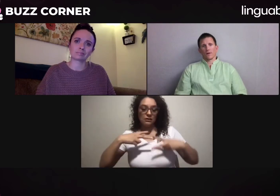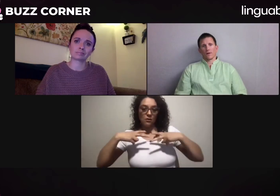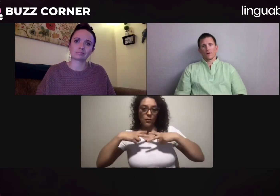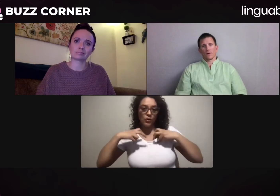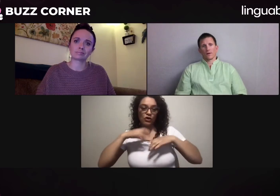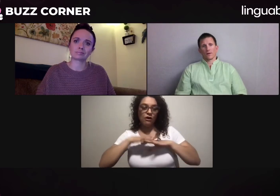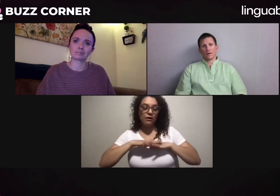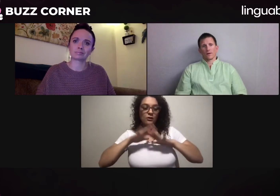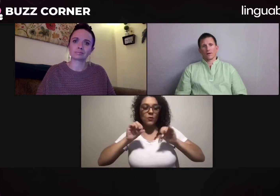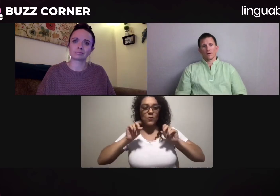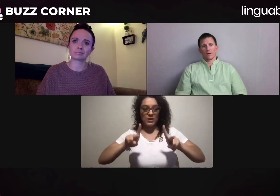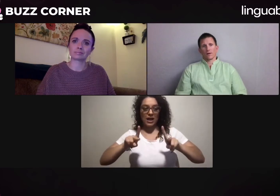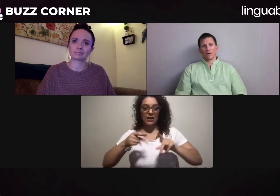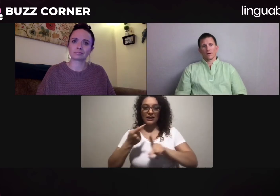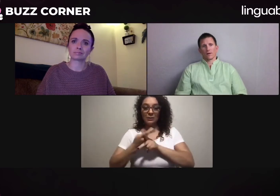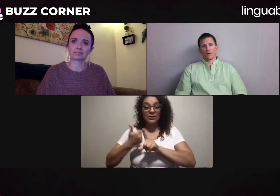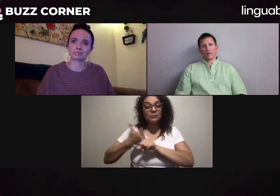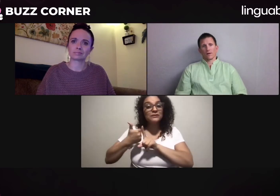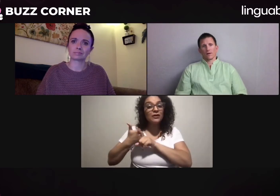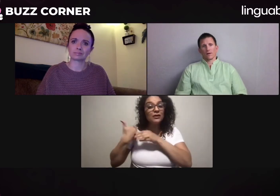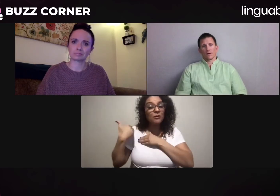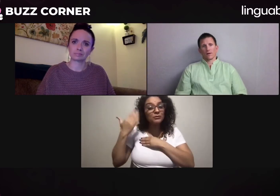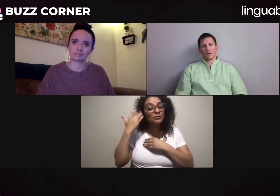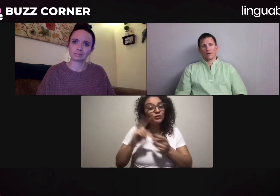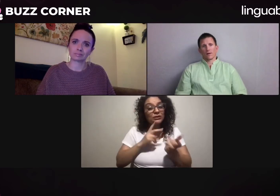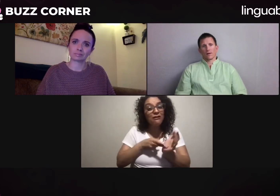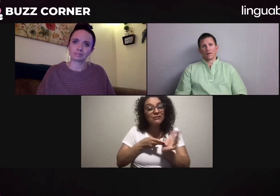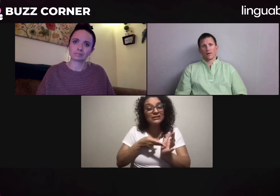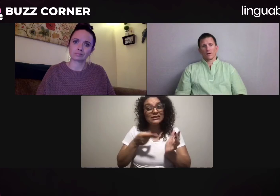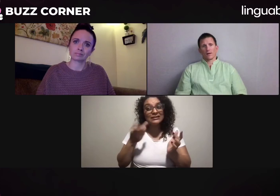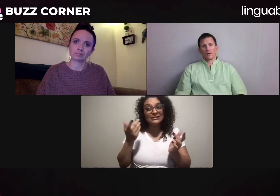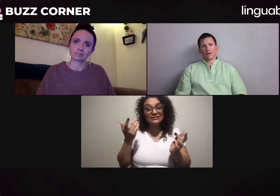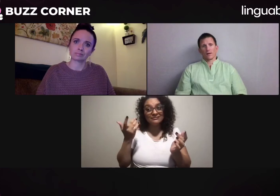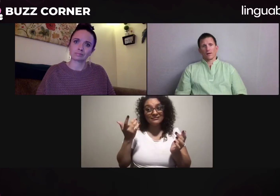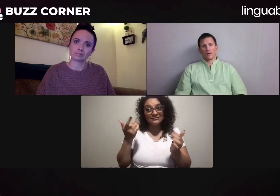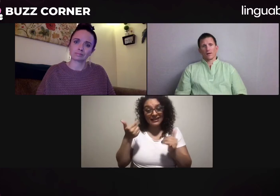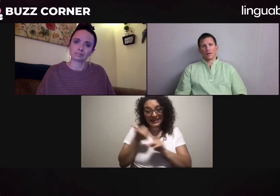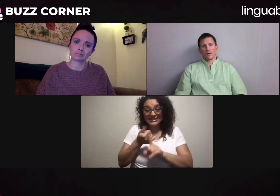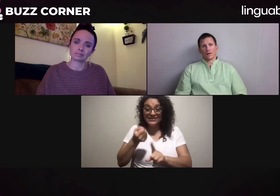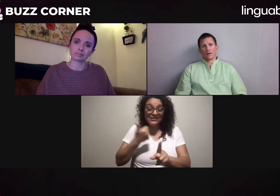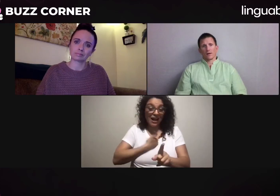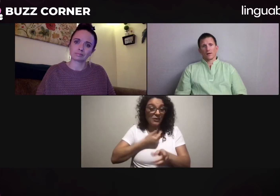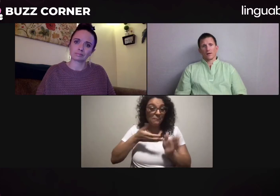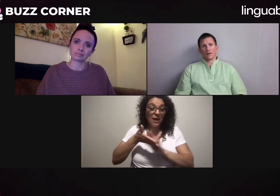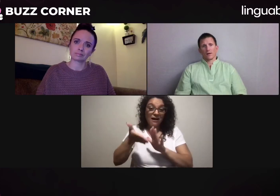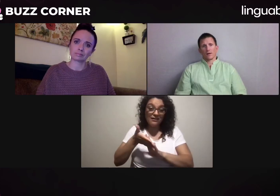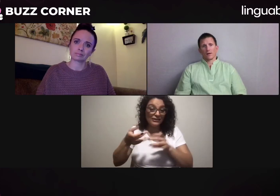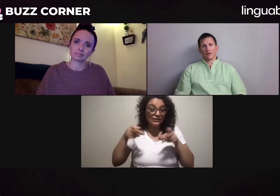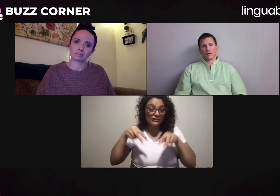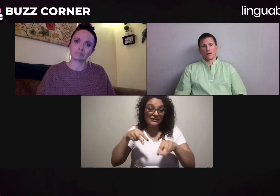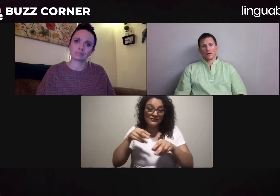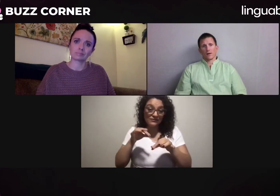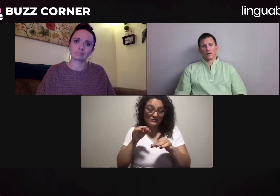and really encourages practitioners to take a deep dive on themselves. Right. Because again,